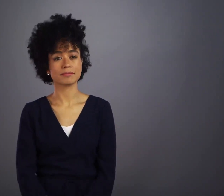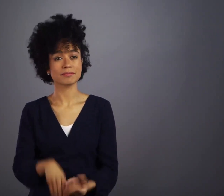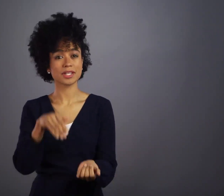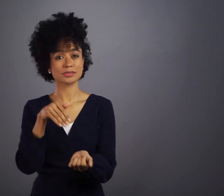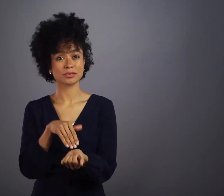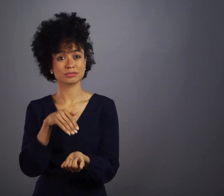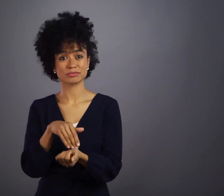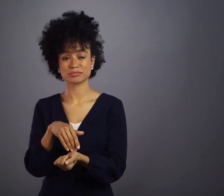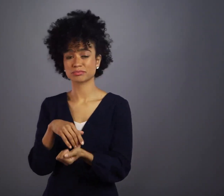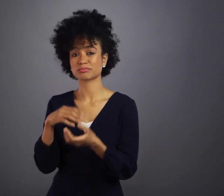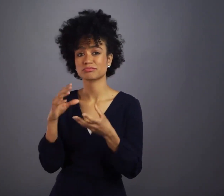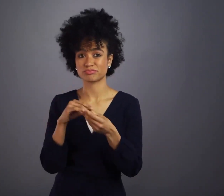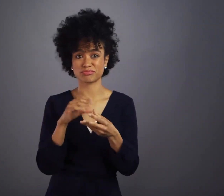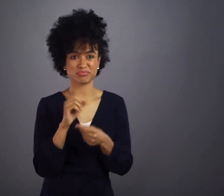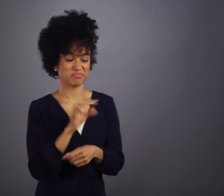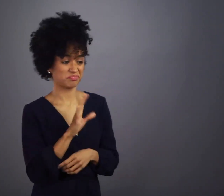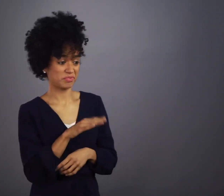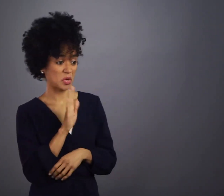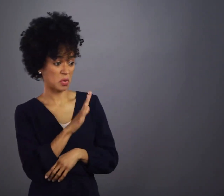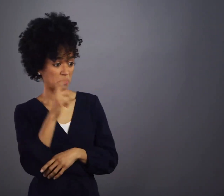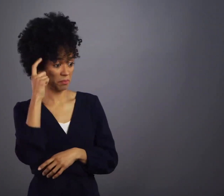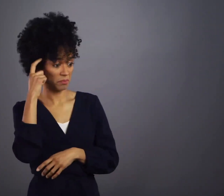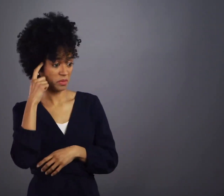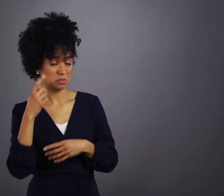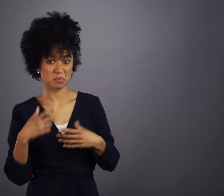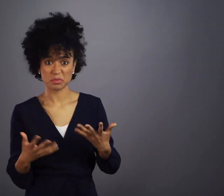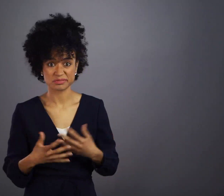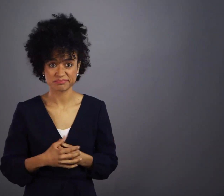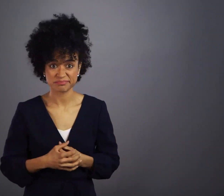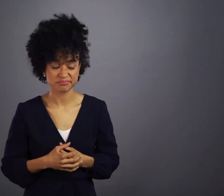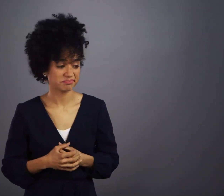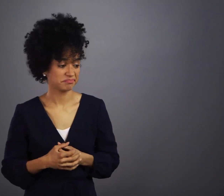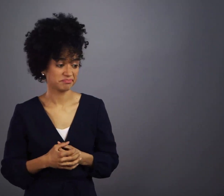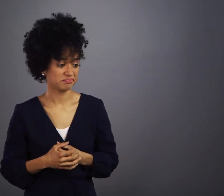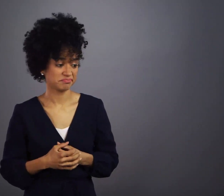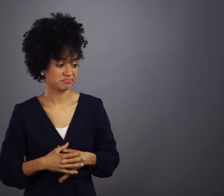The doctor said: "You have the mind of a chronic alcoholic.